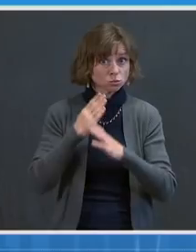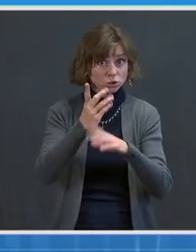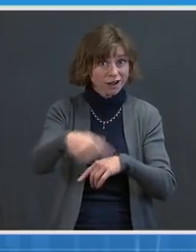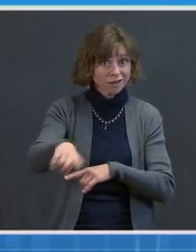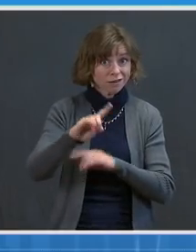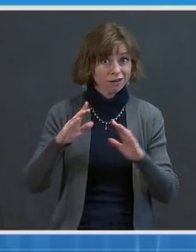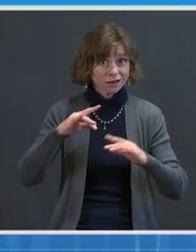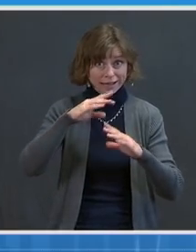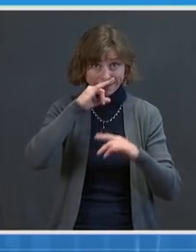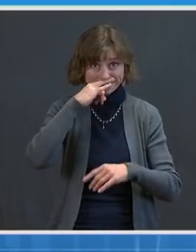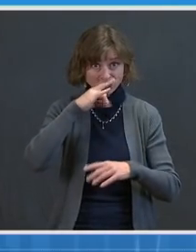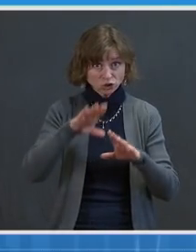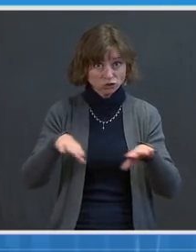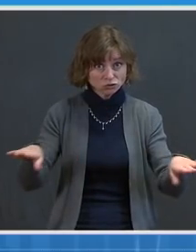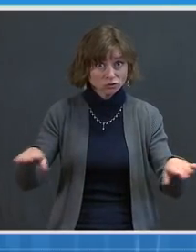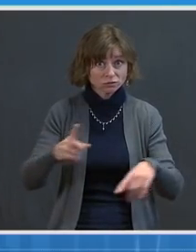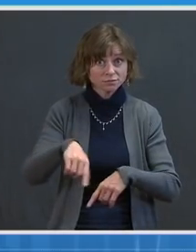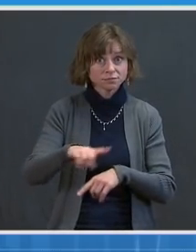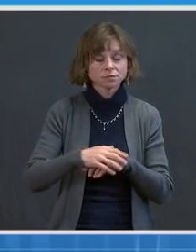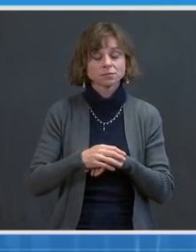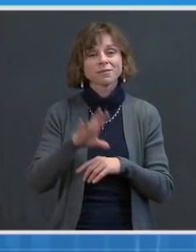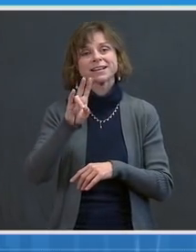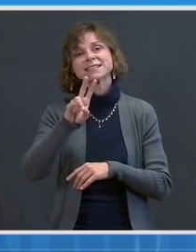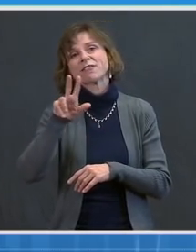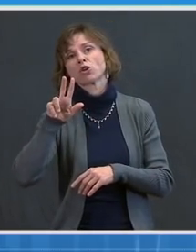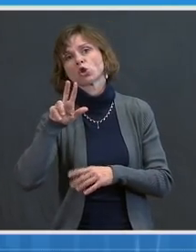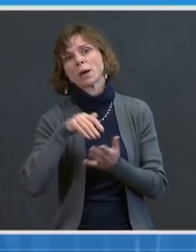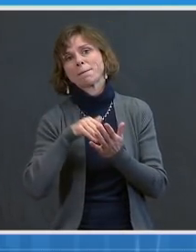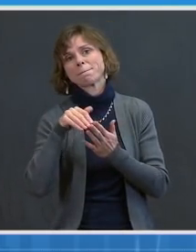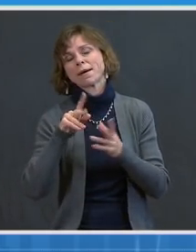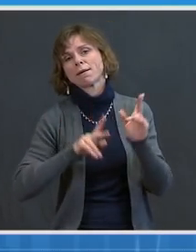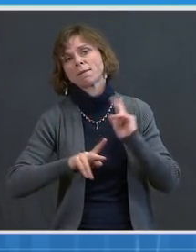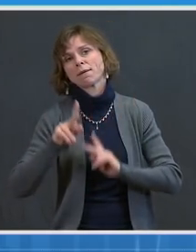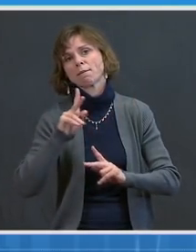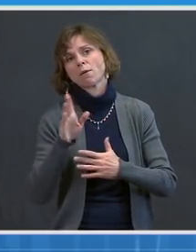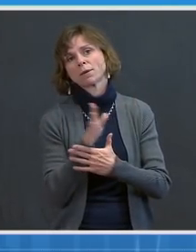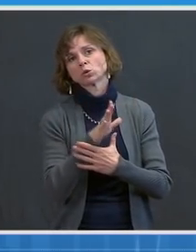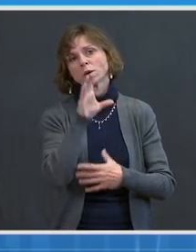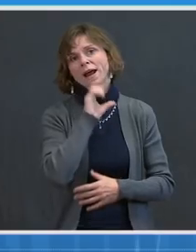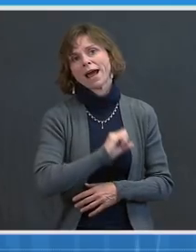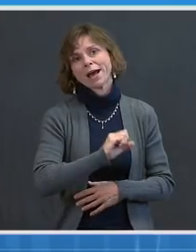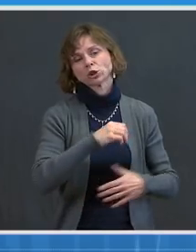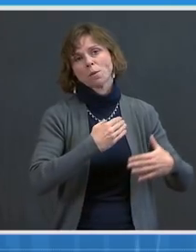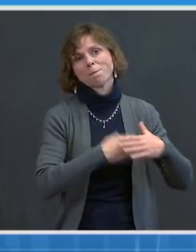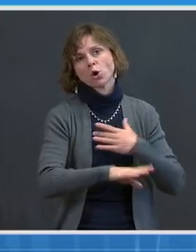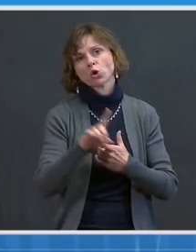There are about 73 million individuals between the ages of birth and 18 years.